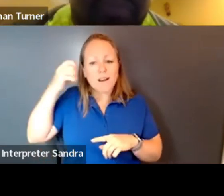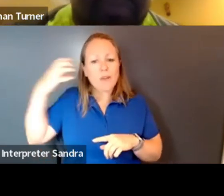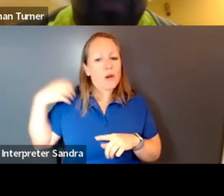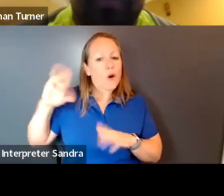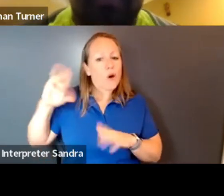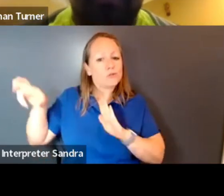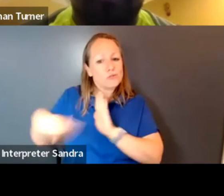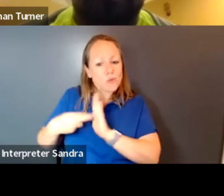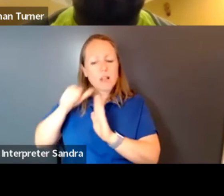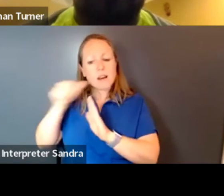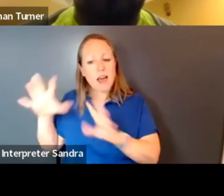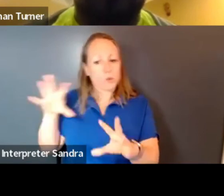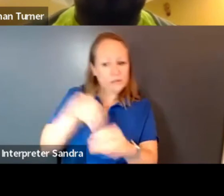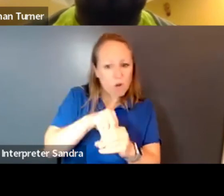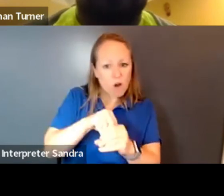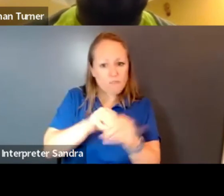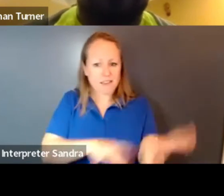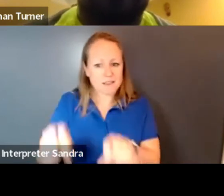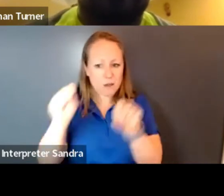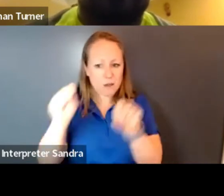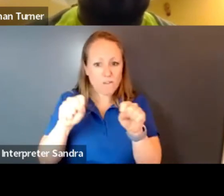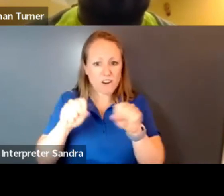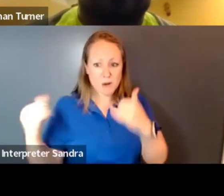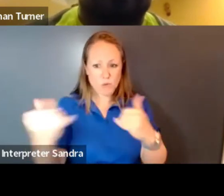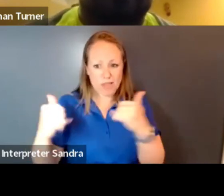really embodying that philosophy is just a really important takeaway.